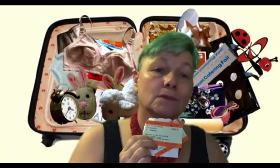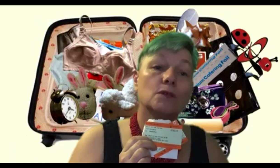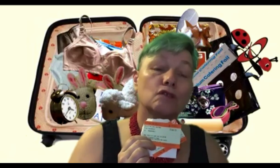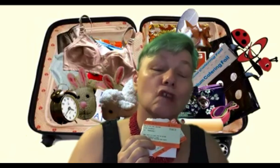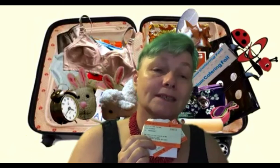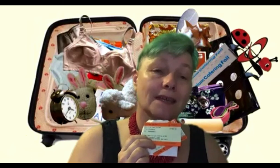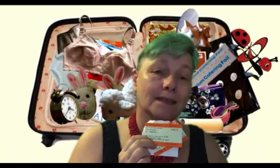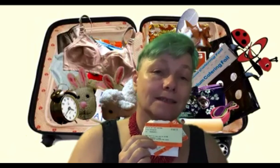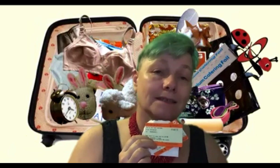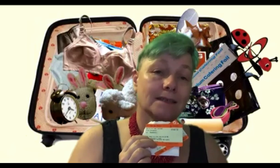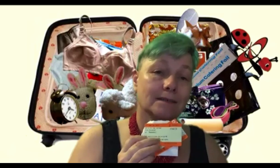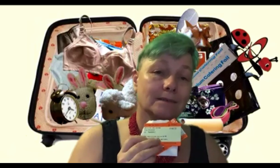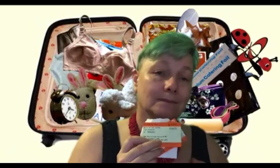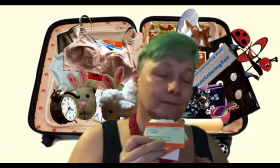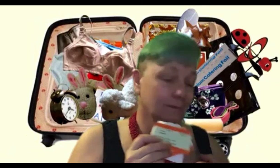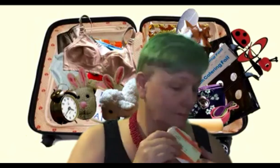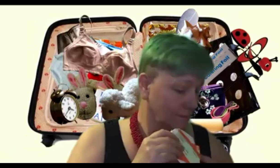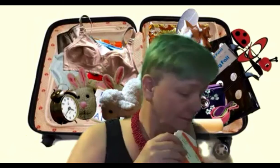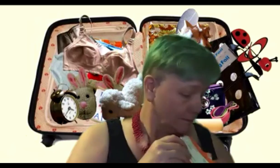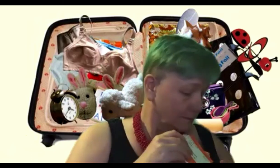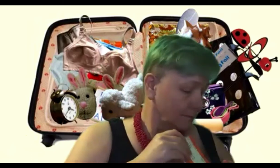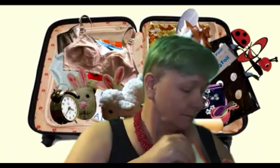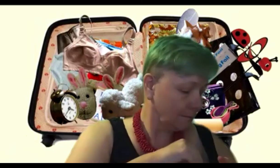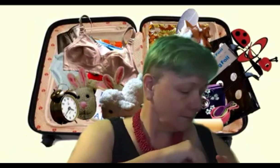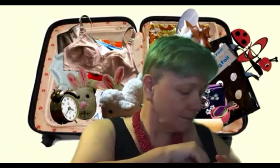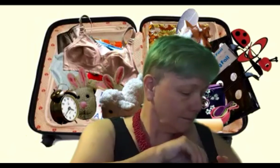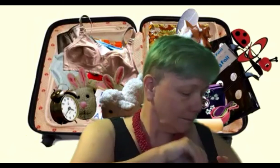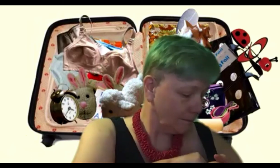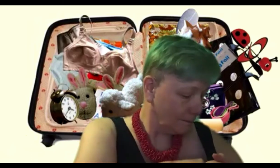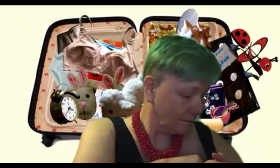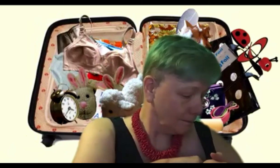two train tickets. She pops them down her bra.